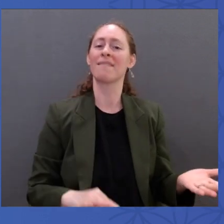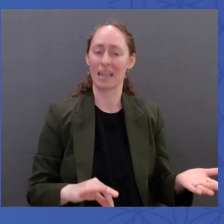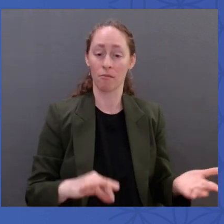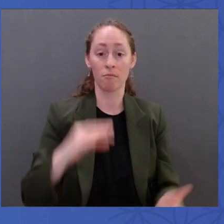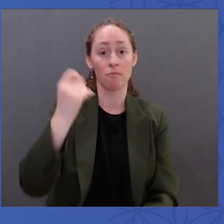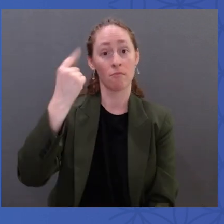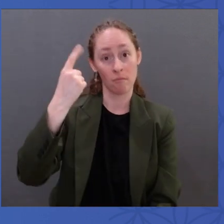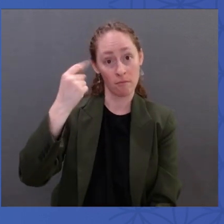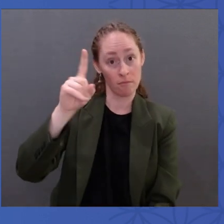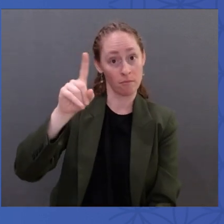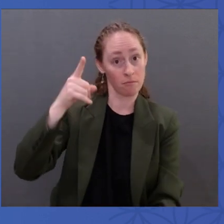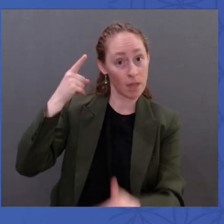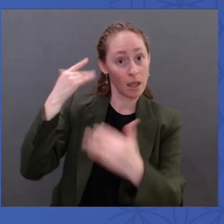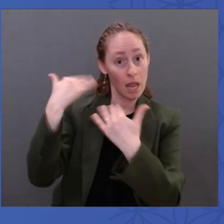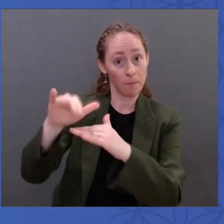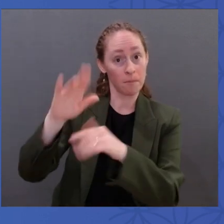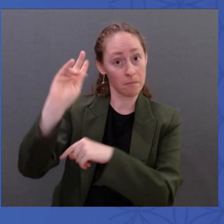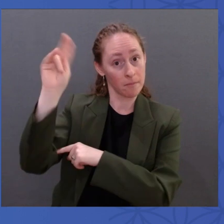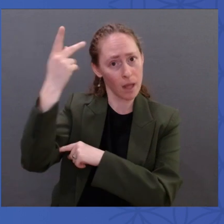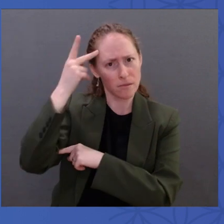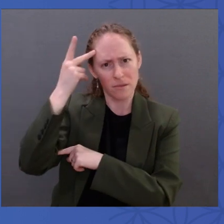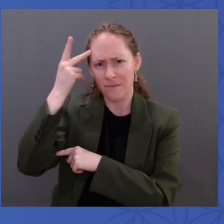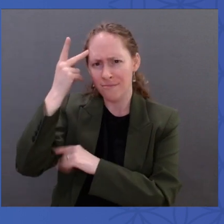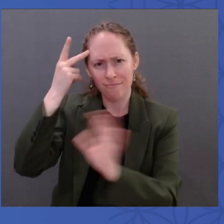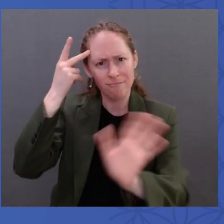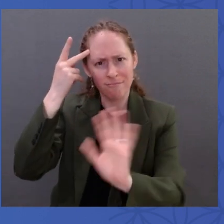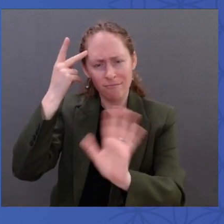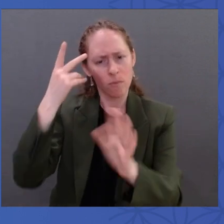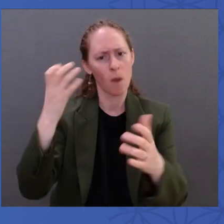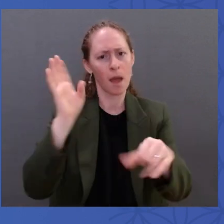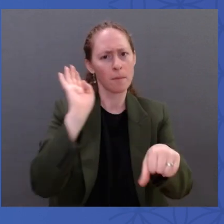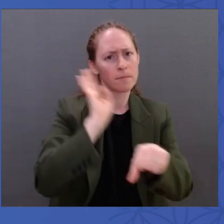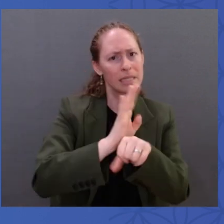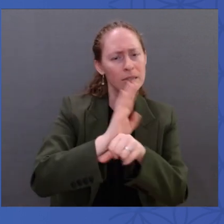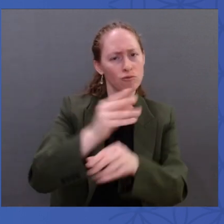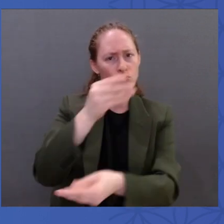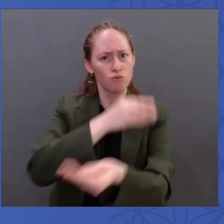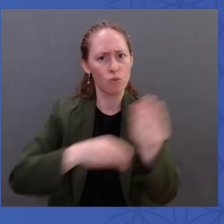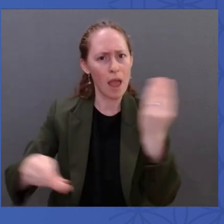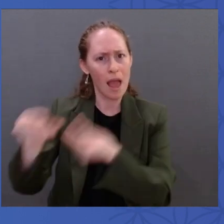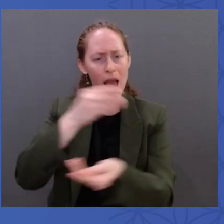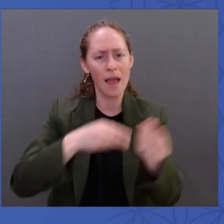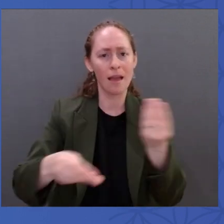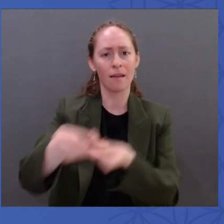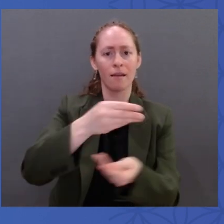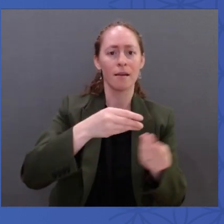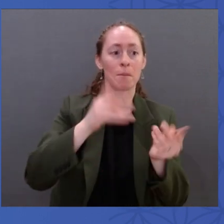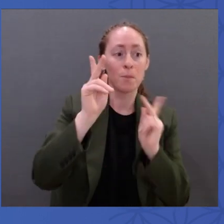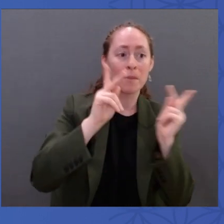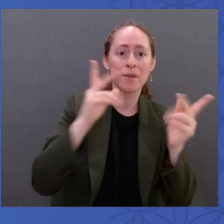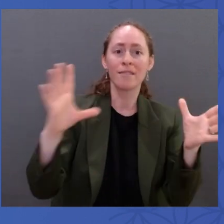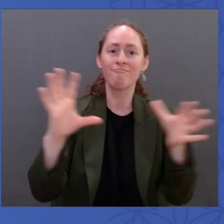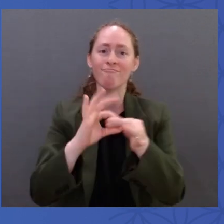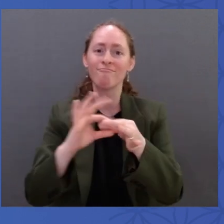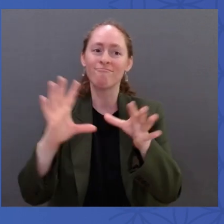Thailand upholds the principles of free trade, as demonstrated in our ongoing open trade with various countries.